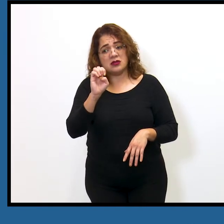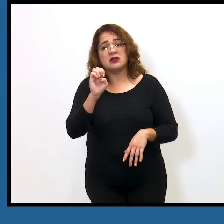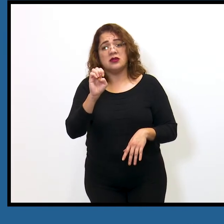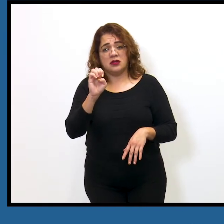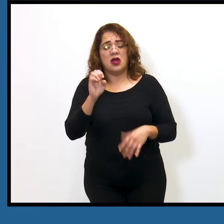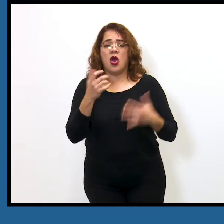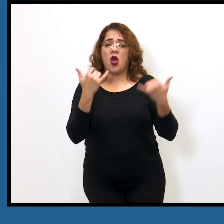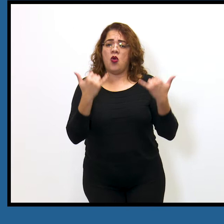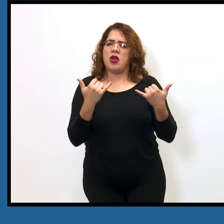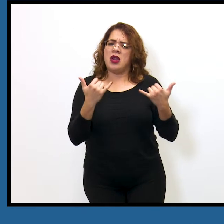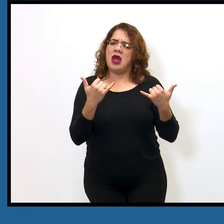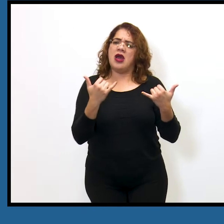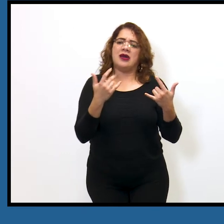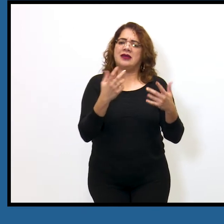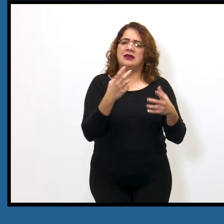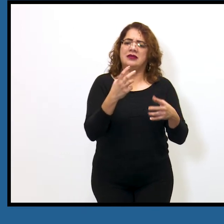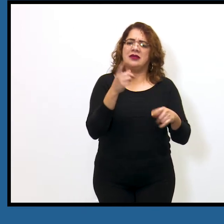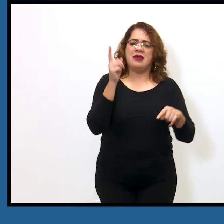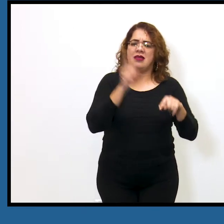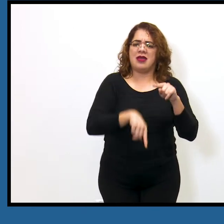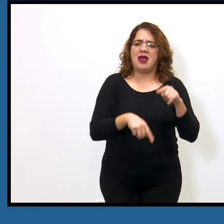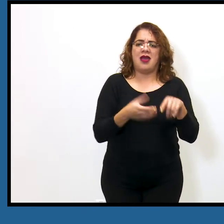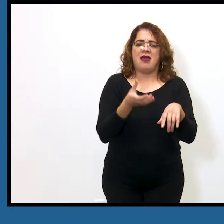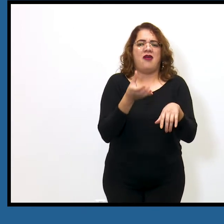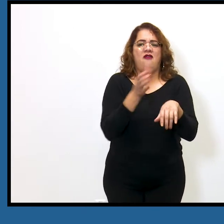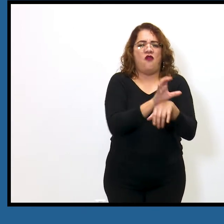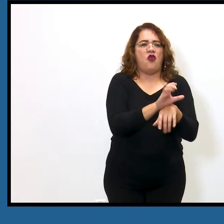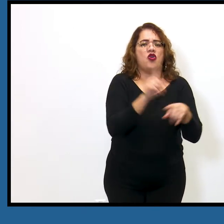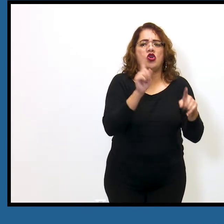and so this is something that we are just you know asking people to do